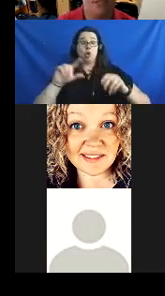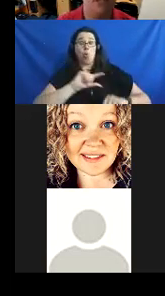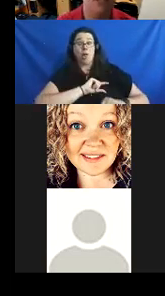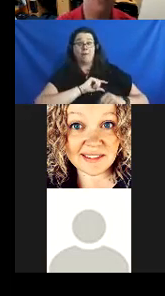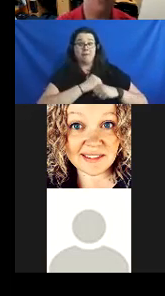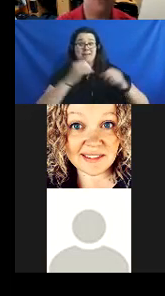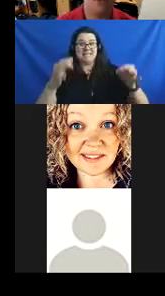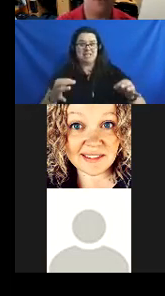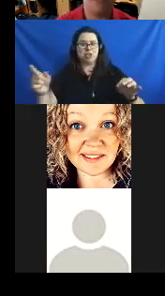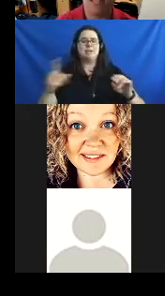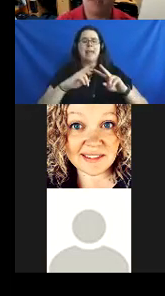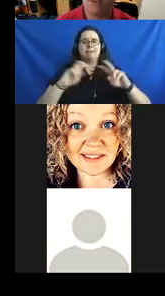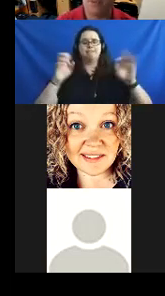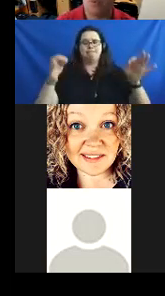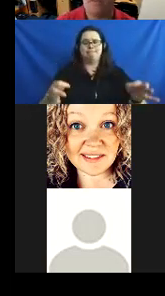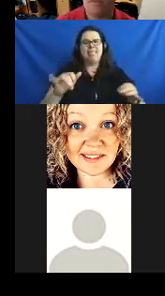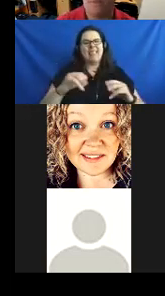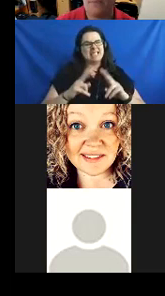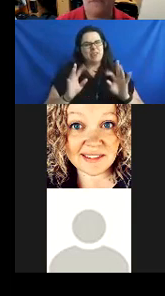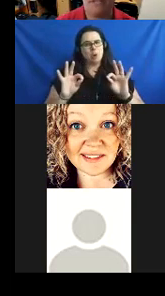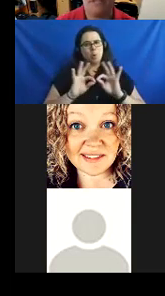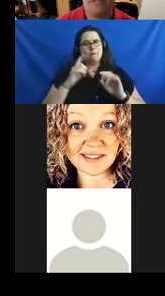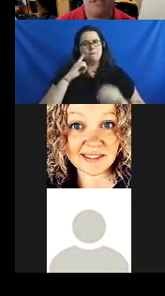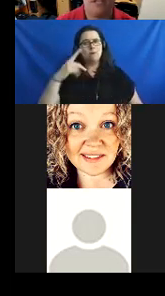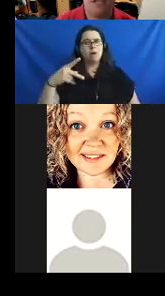THAT IS IMPORTANT FOR OPTICAL DEVICES.